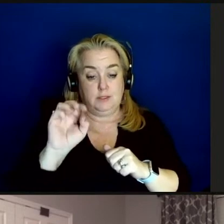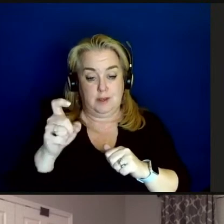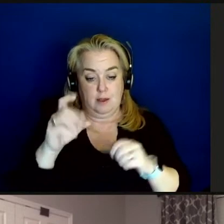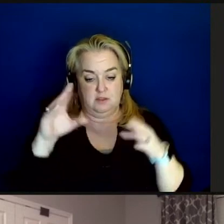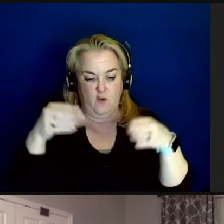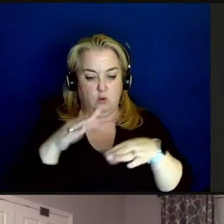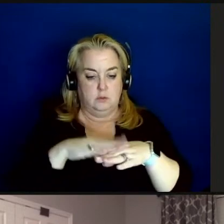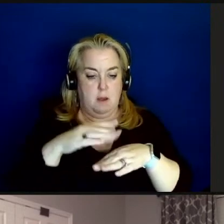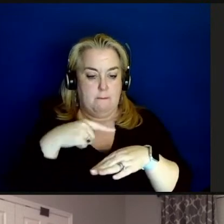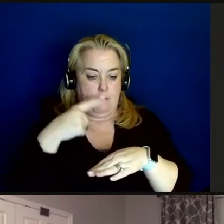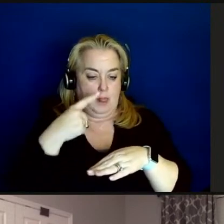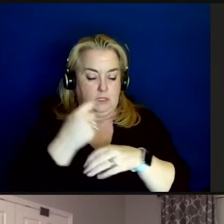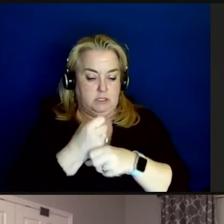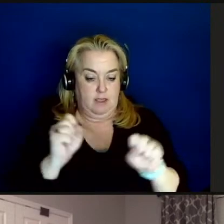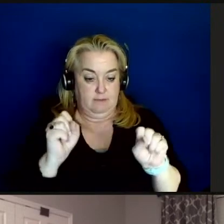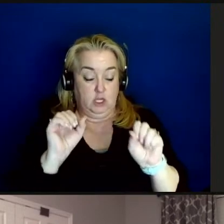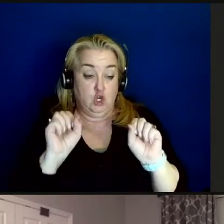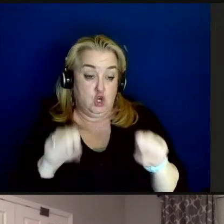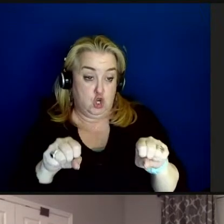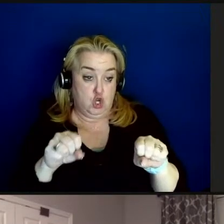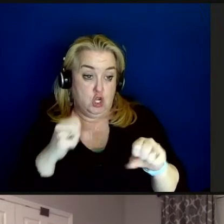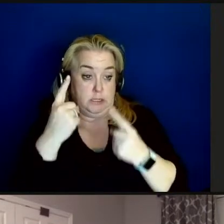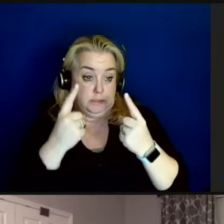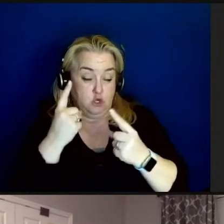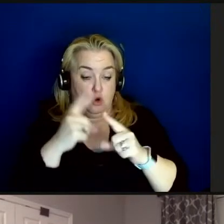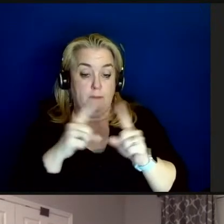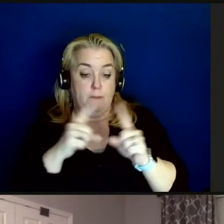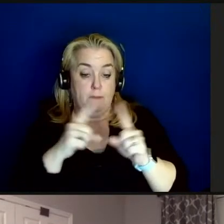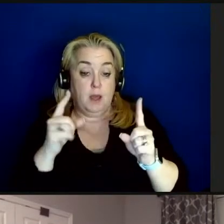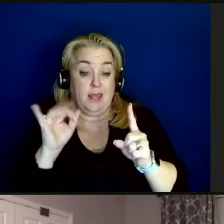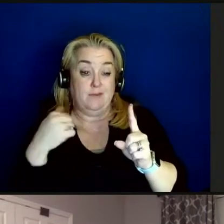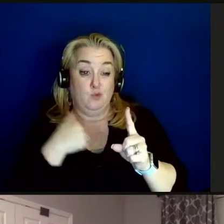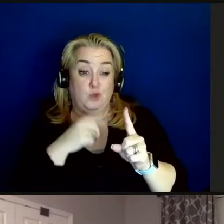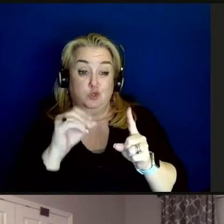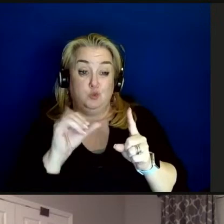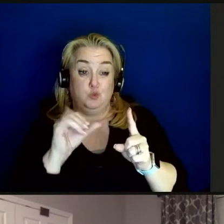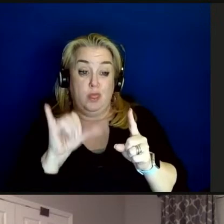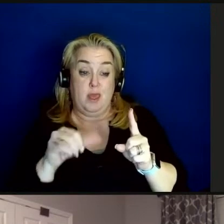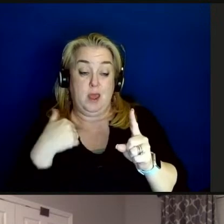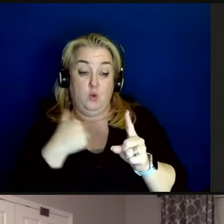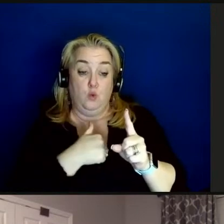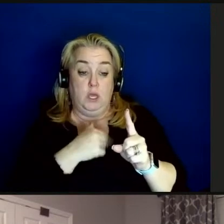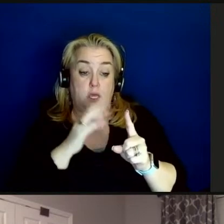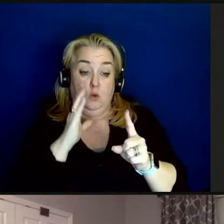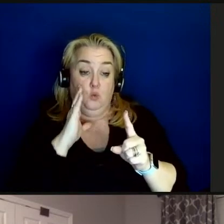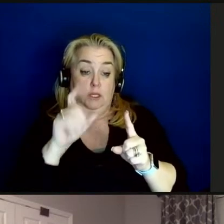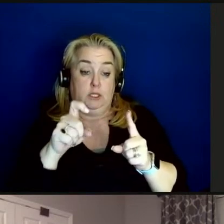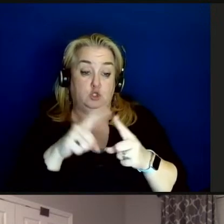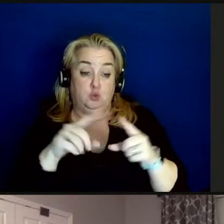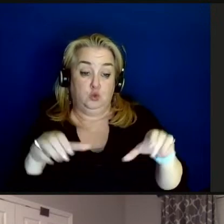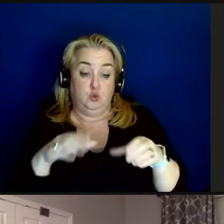SALEM COULD DO THAT. WE DID DO IT WITH THE LAST PAYROLL TAX FOCUSED ON PUBLIC